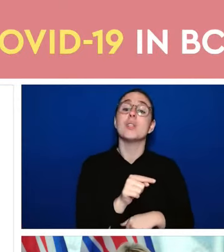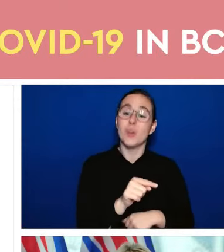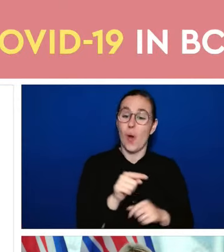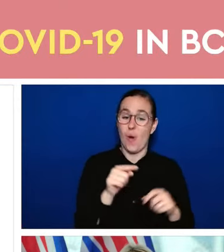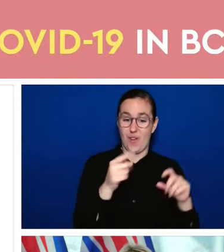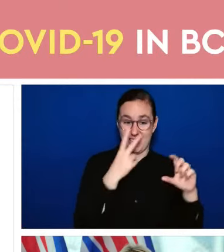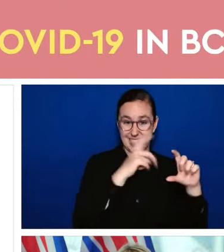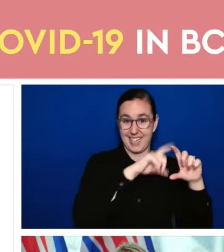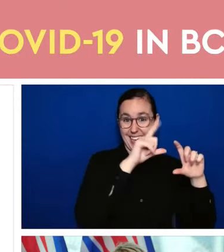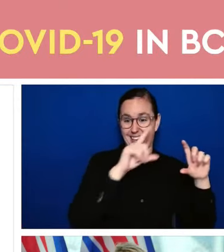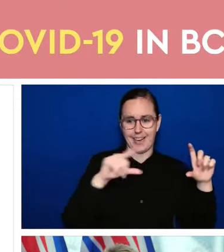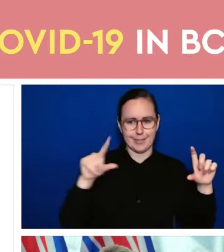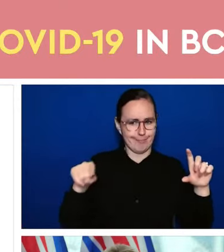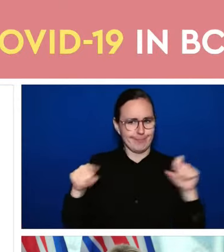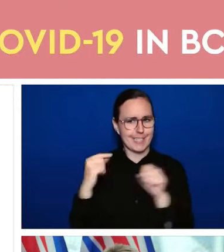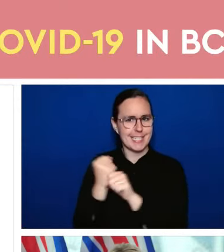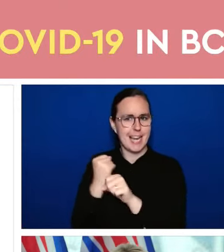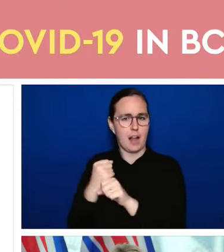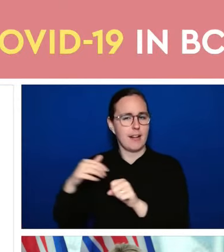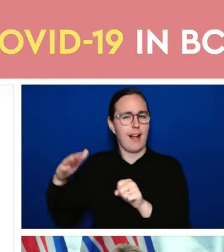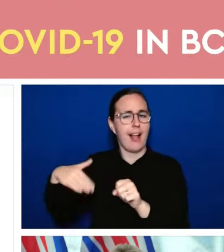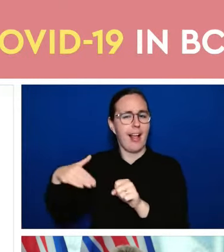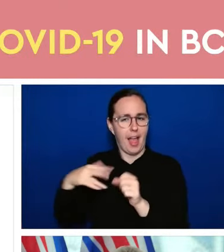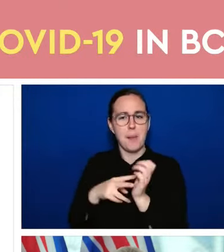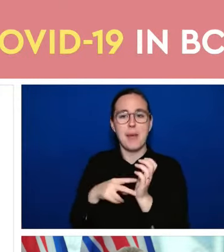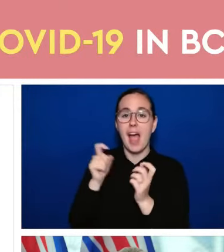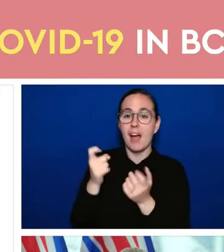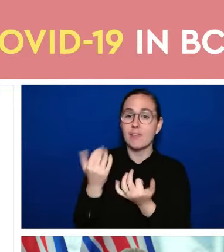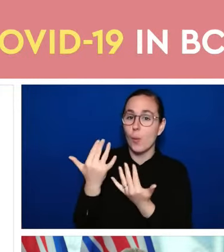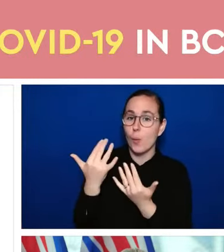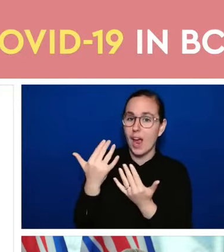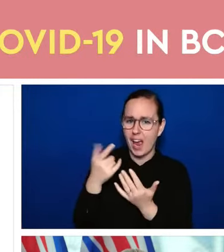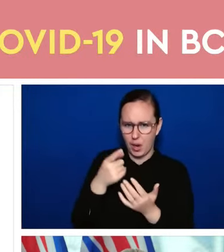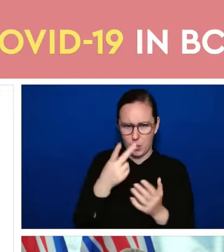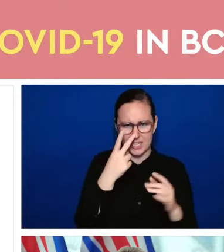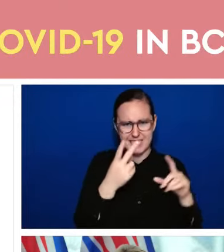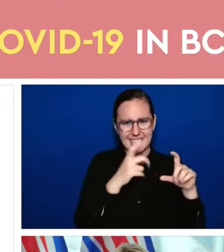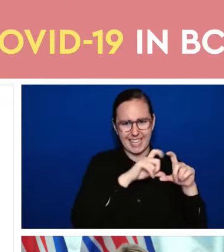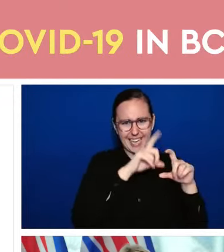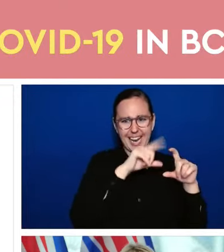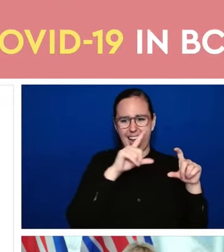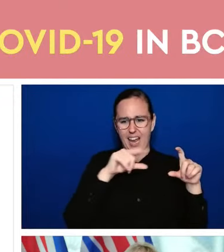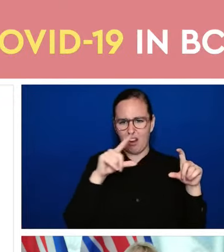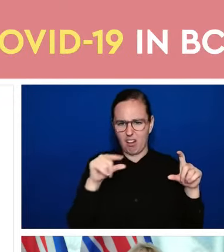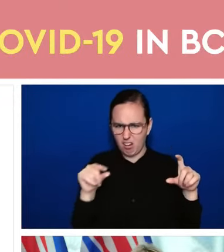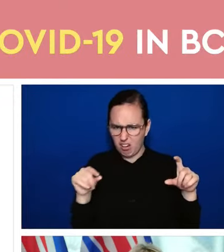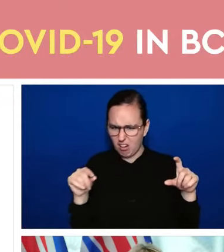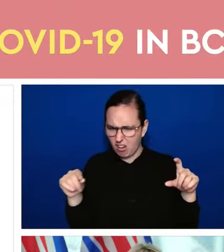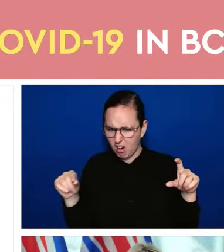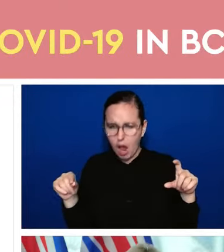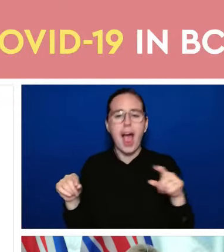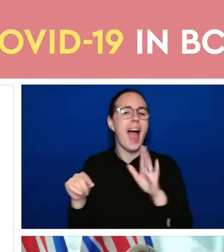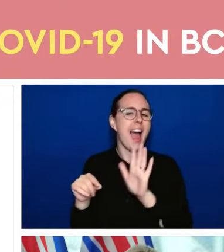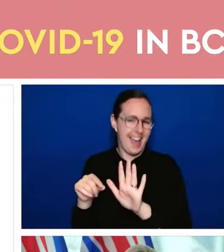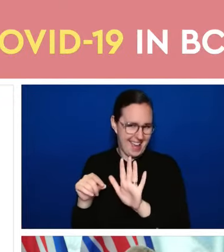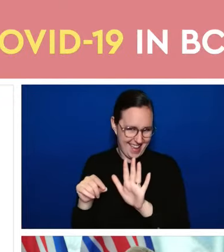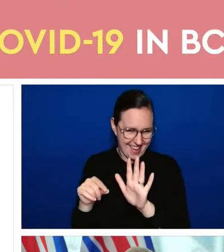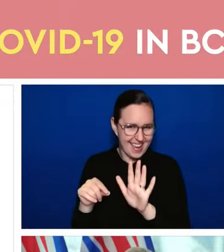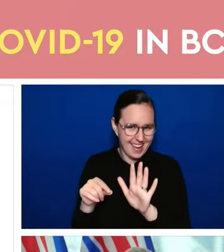But it is such a challenging sometimes to understand why things are changing on an ongoing basis but what we can